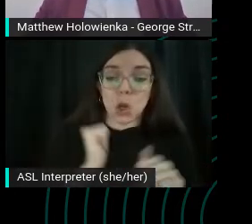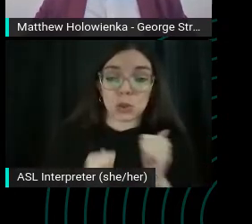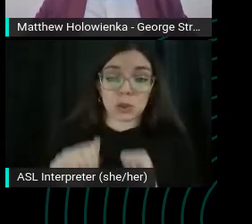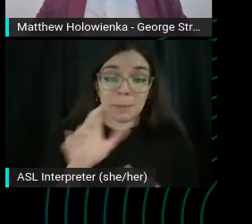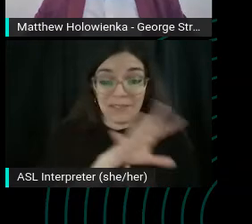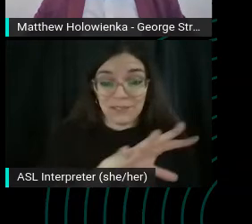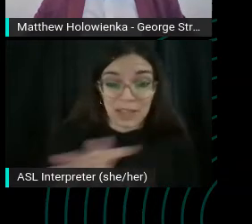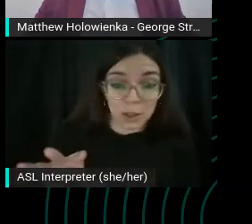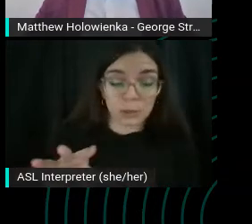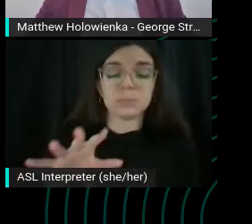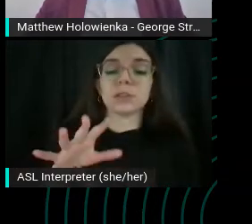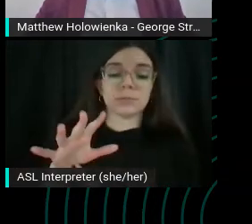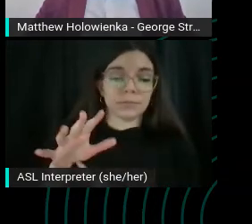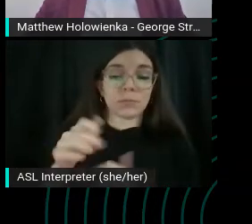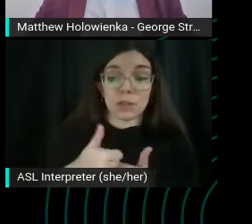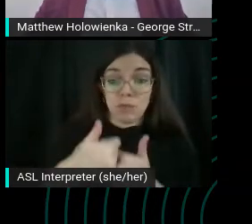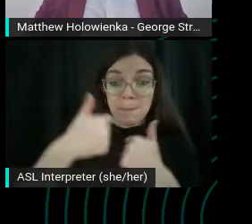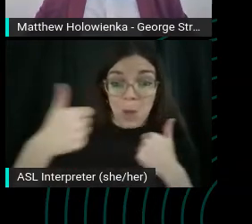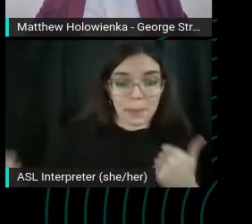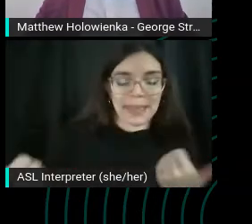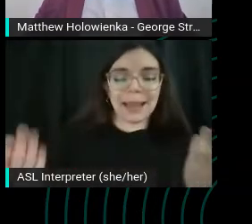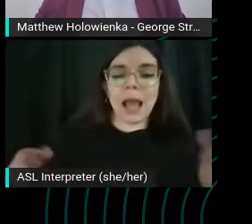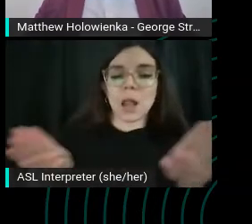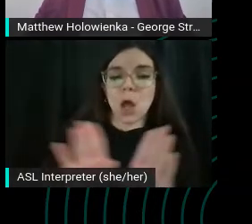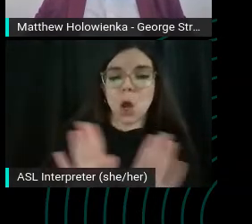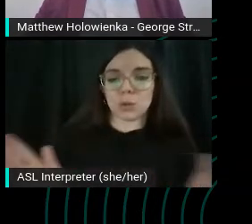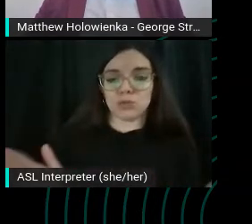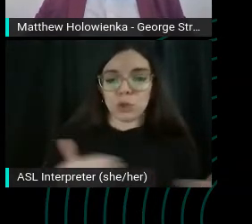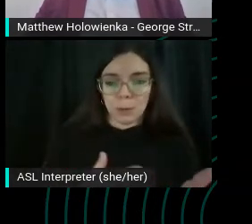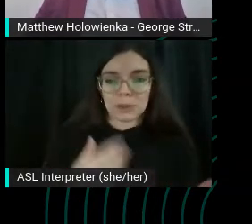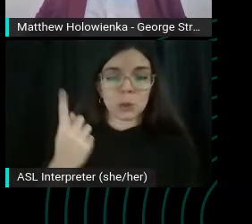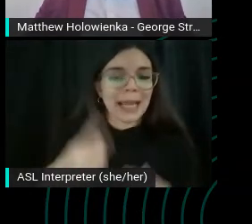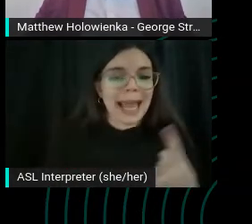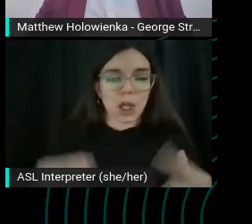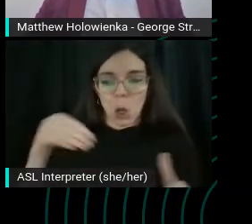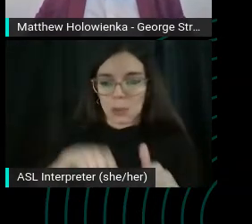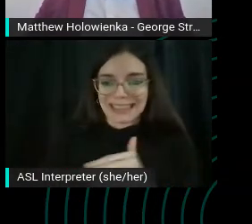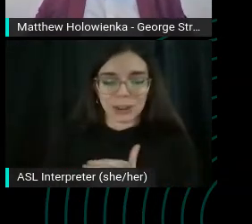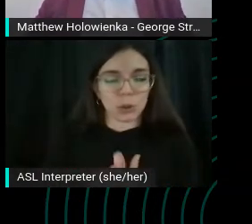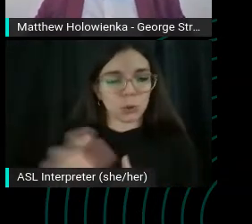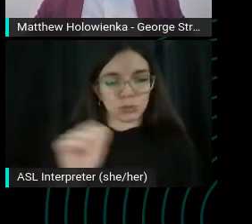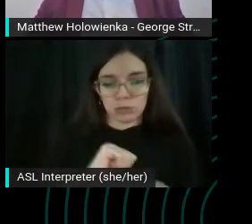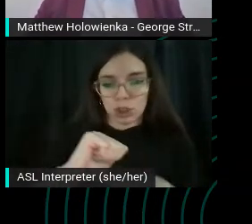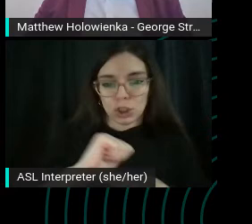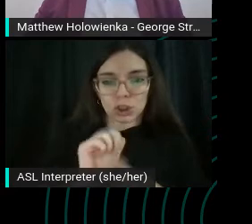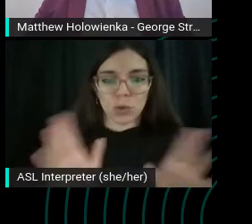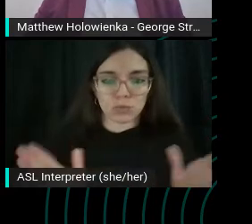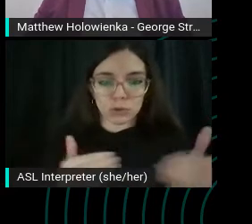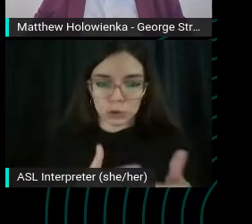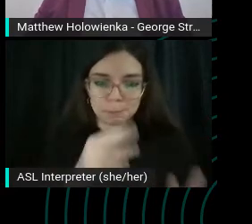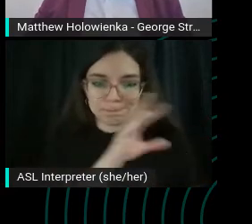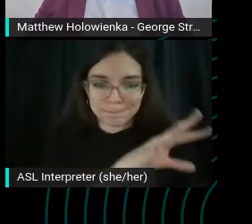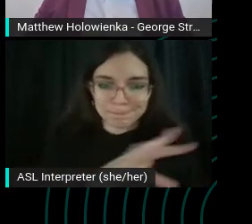and all filmed with only one cast member. So we cannot go into a rehearsal room and shoot engaging footage like interviews like we once might have been able to.